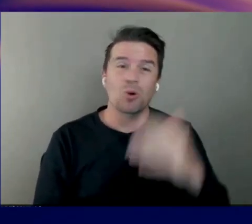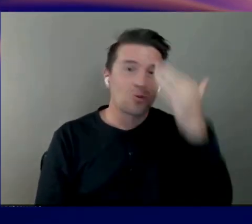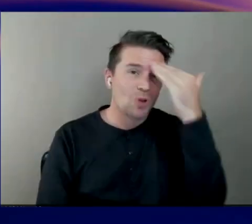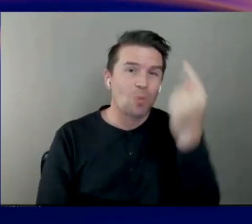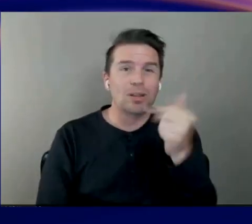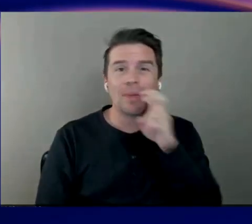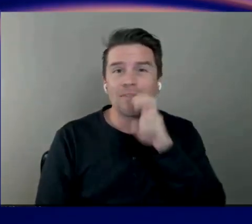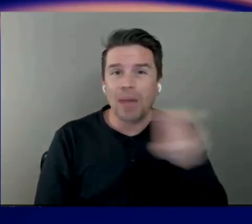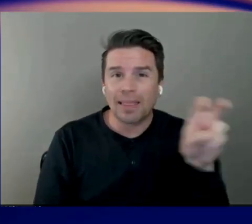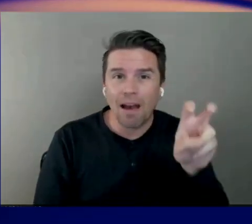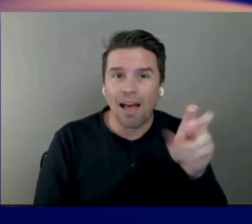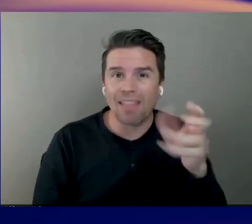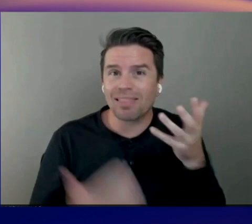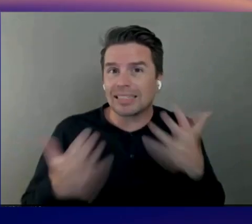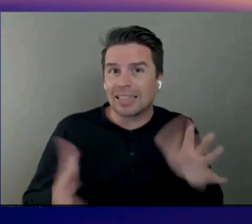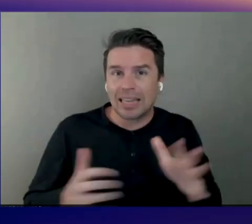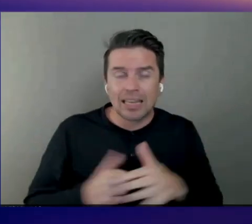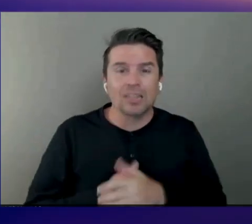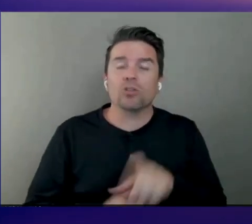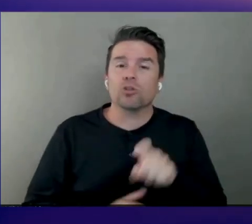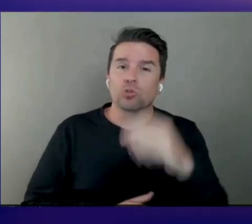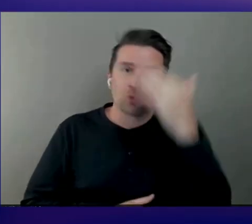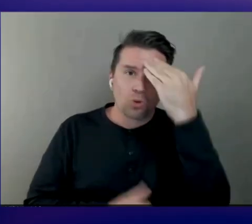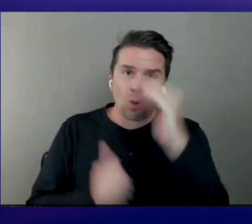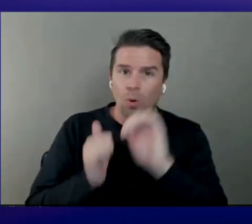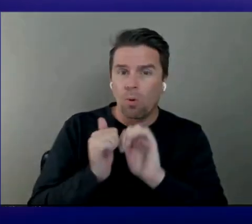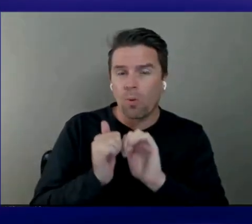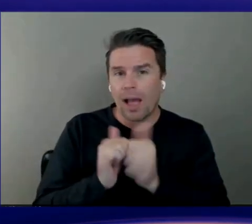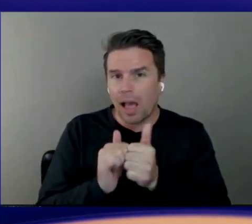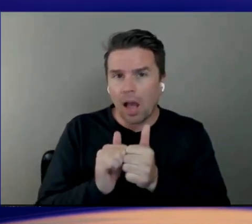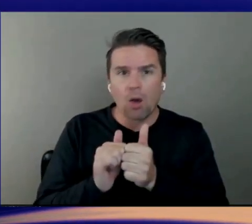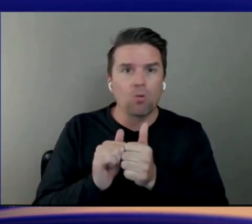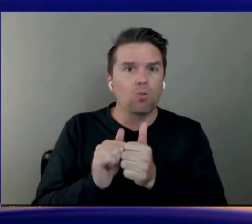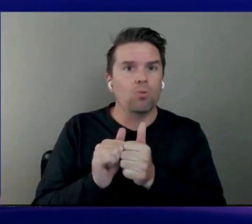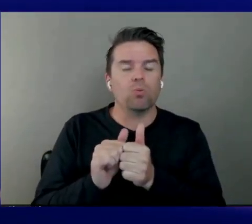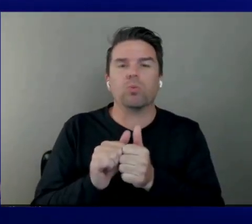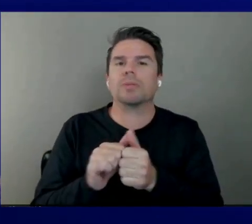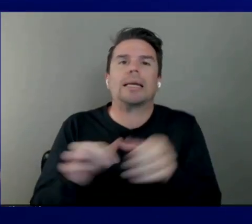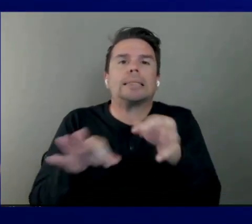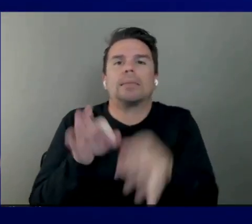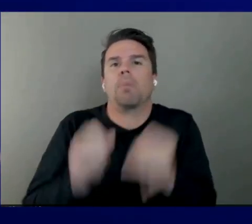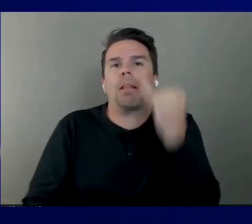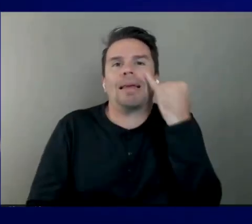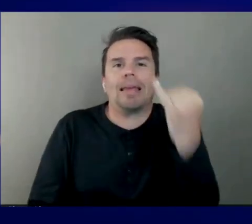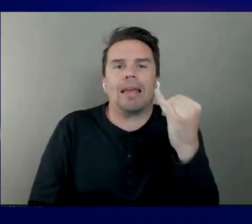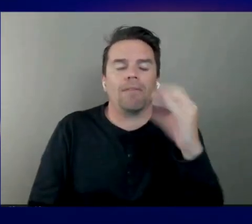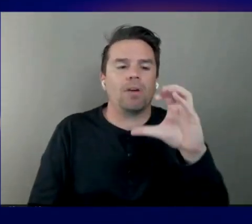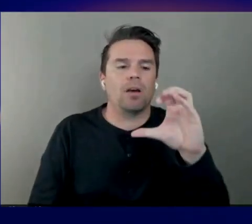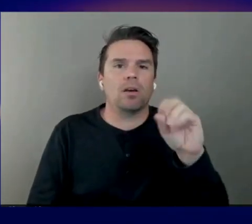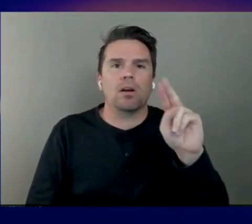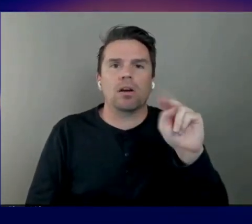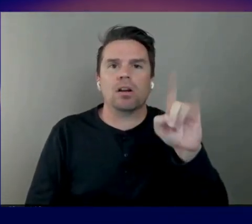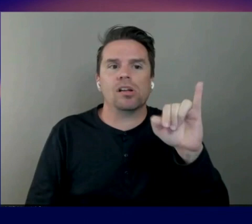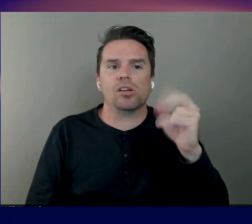Basically, you should know how simple if conditions work, how a function works, that's all. You don't even have to know about